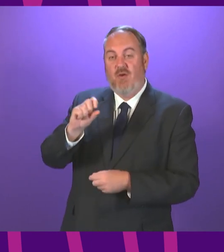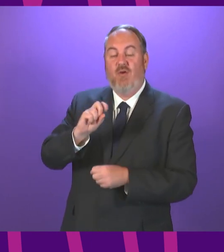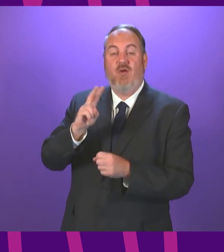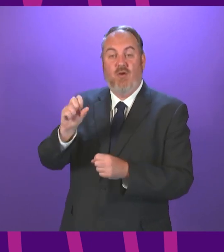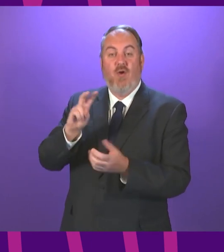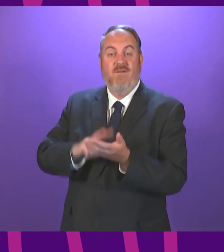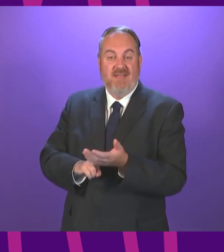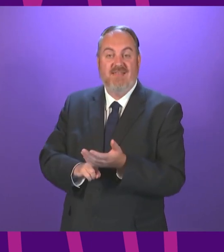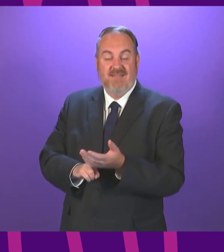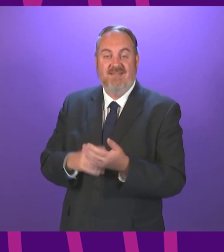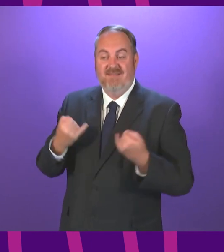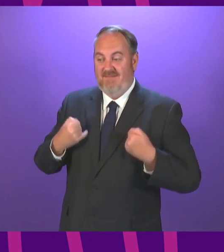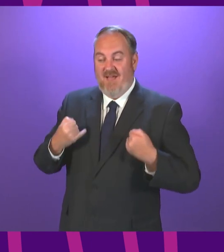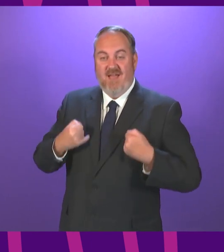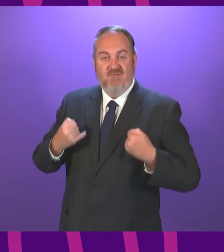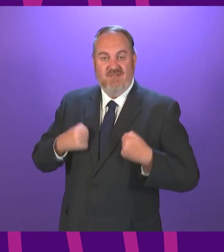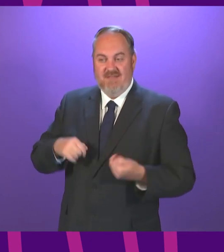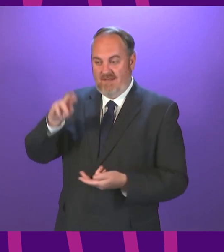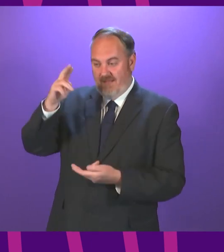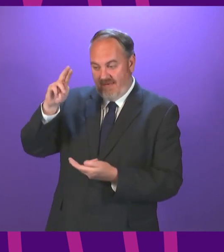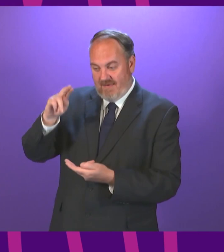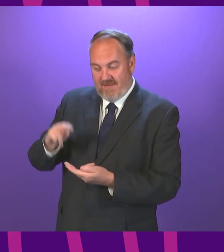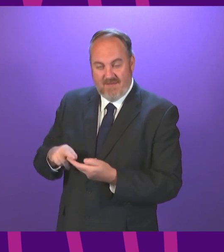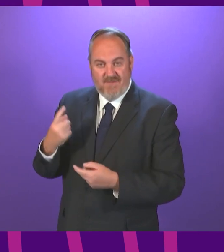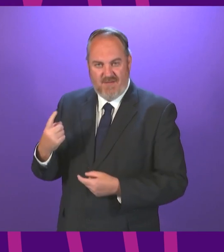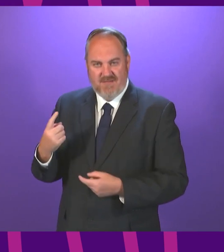through the pandemic. That is why the calls that are repeatedly made by the Conservatives to throw